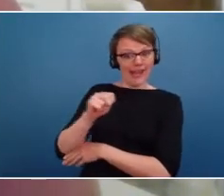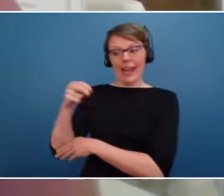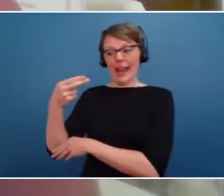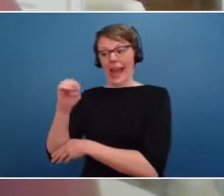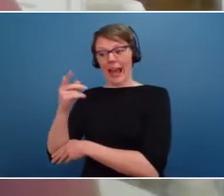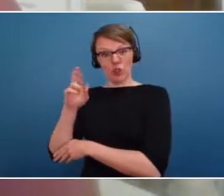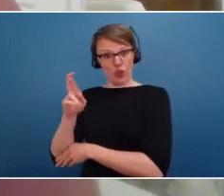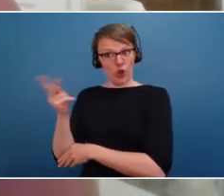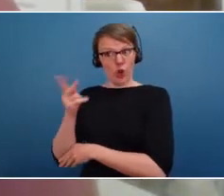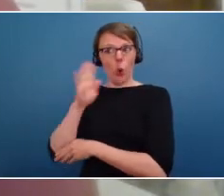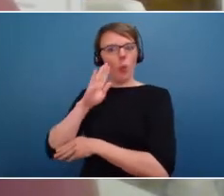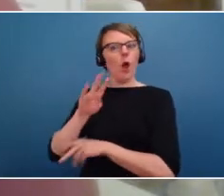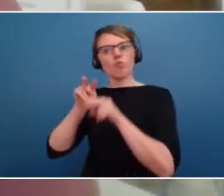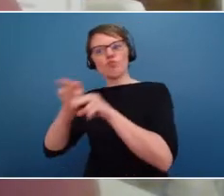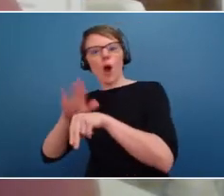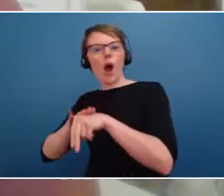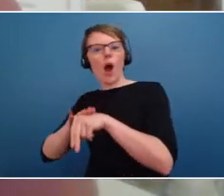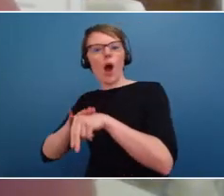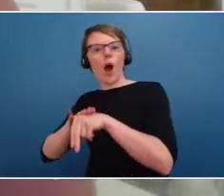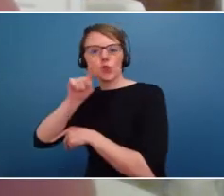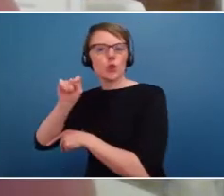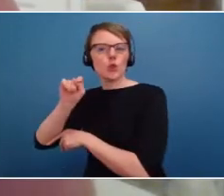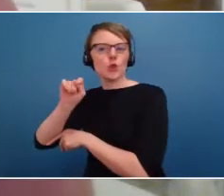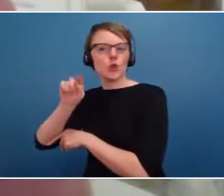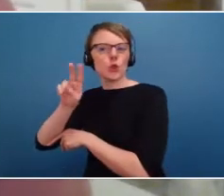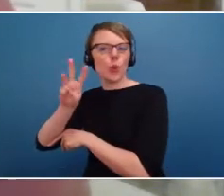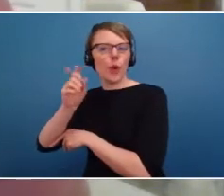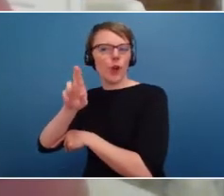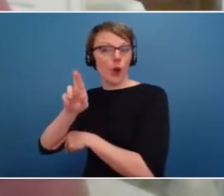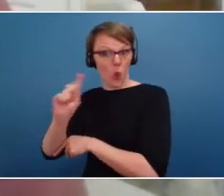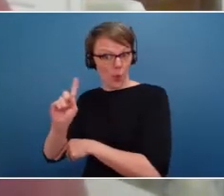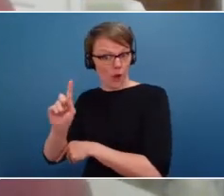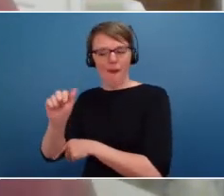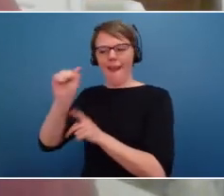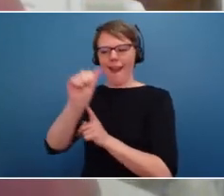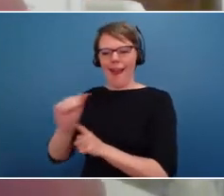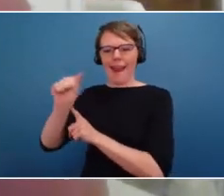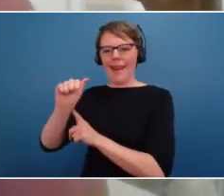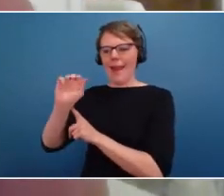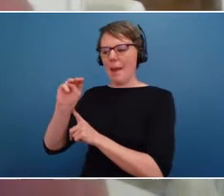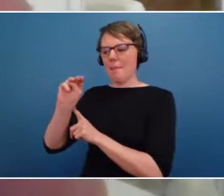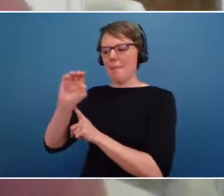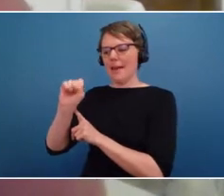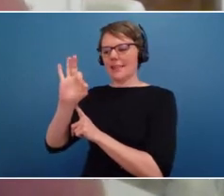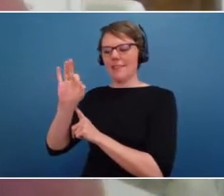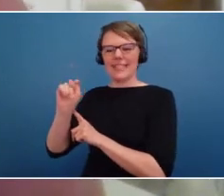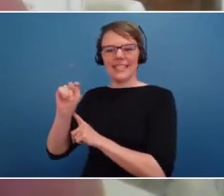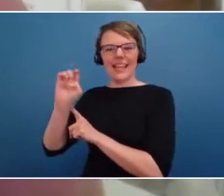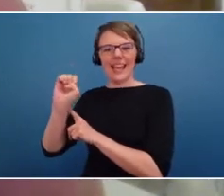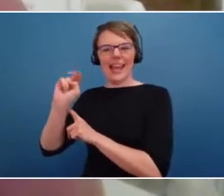So, please join us there. So, without anymore delay, let me go ahead and toss it over